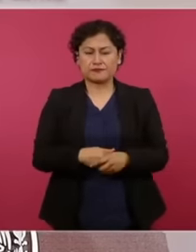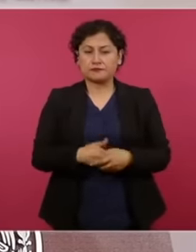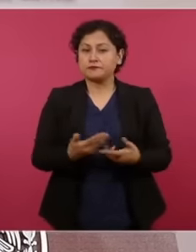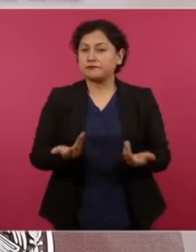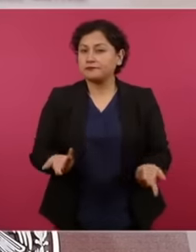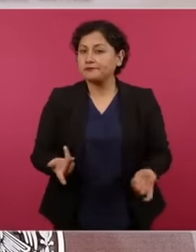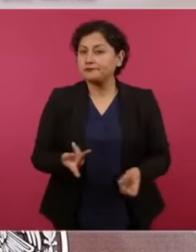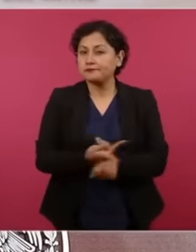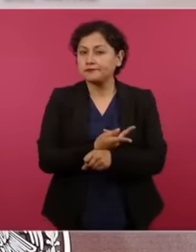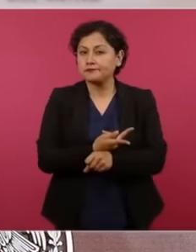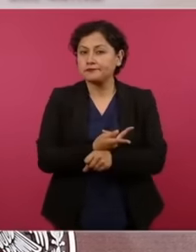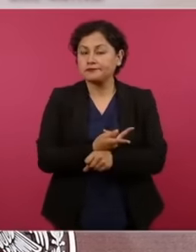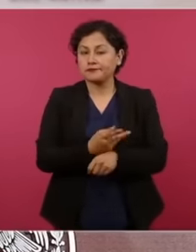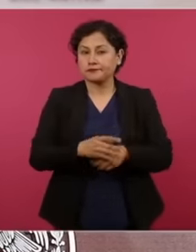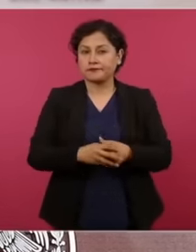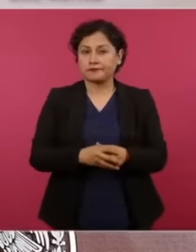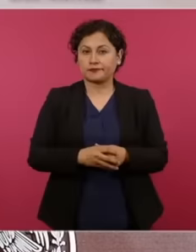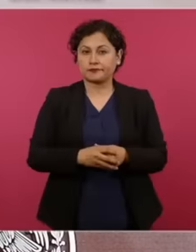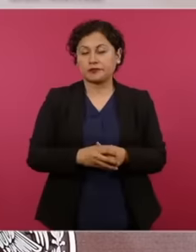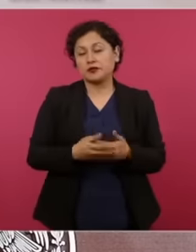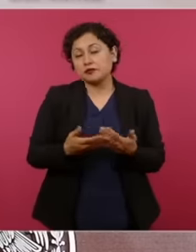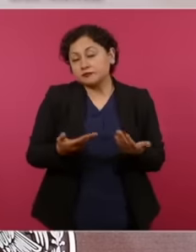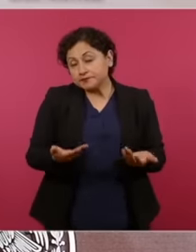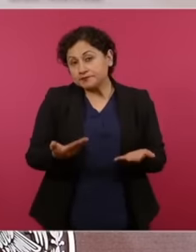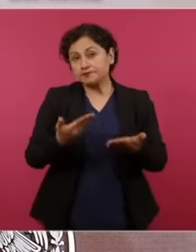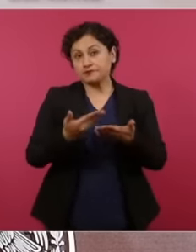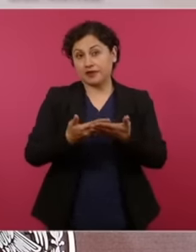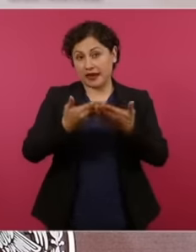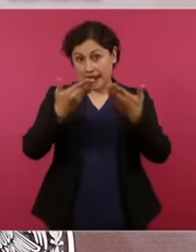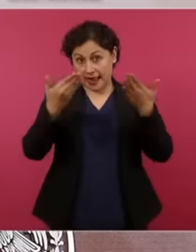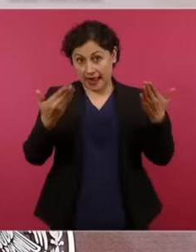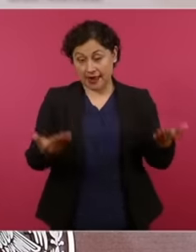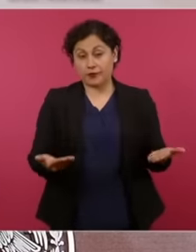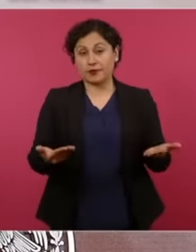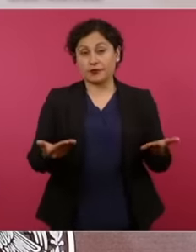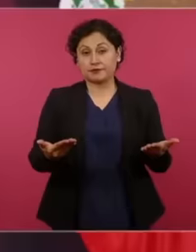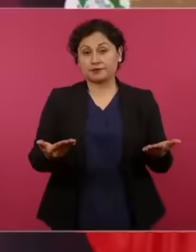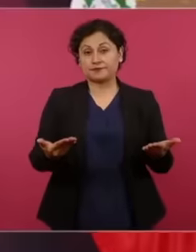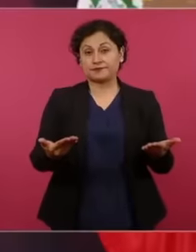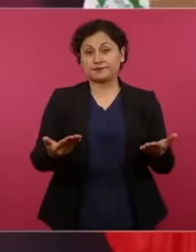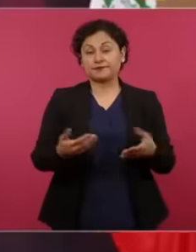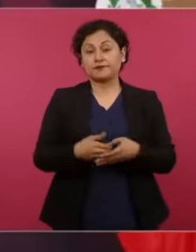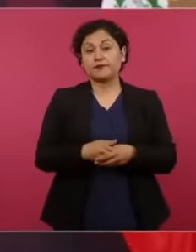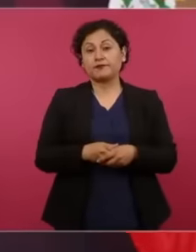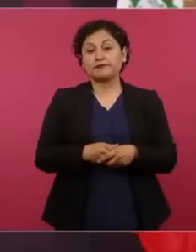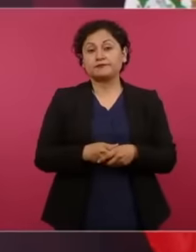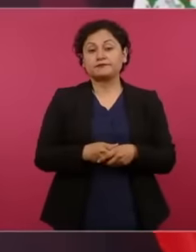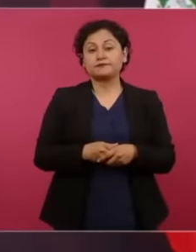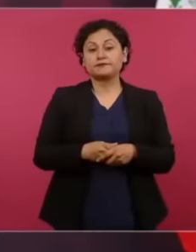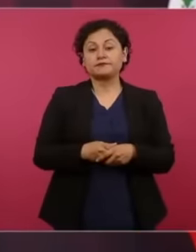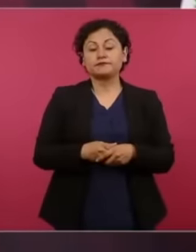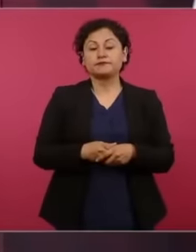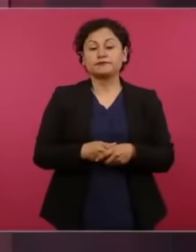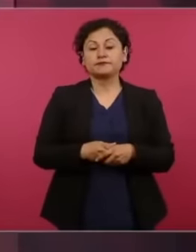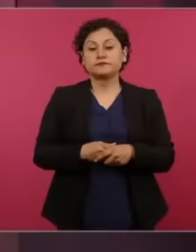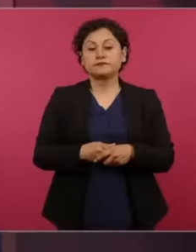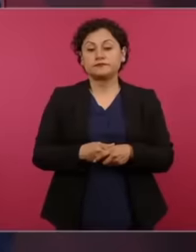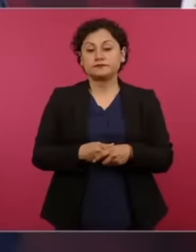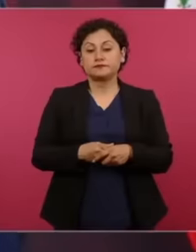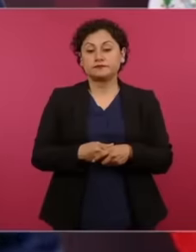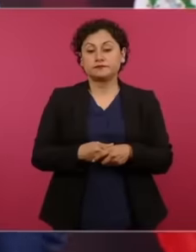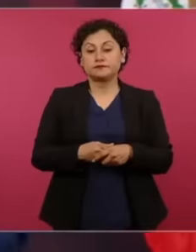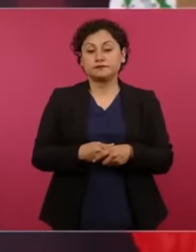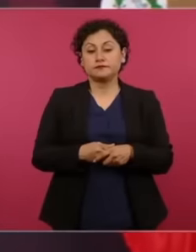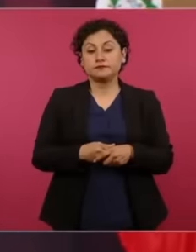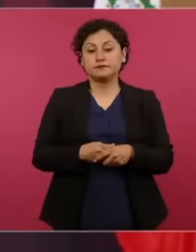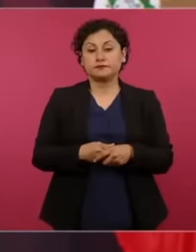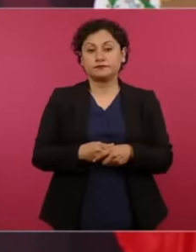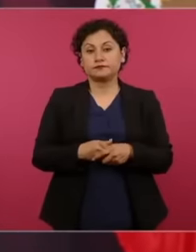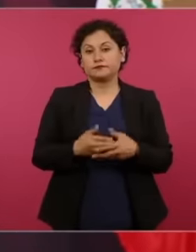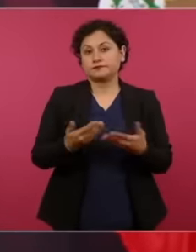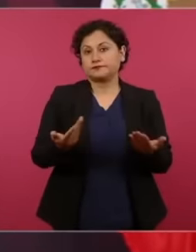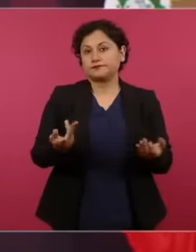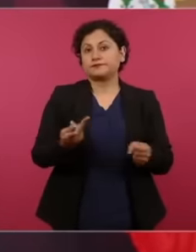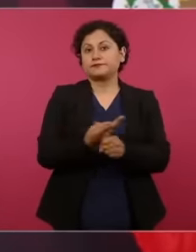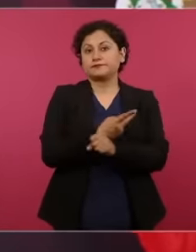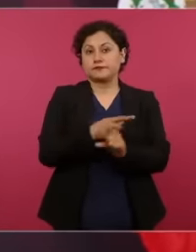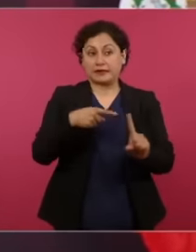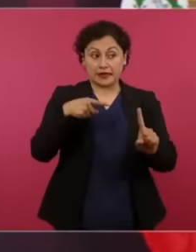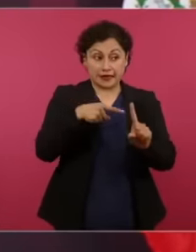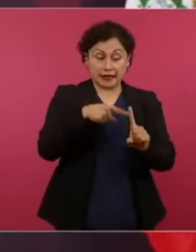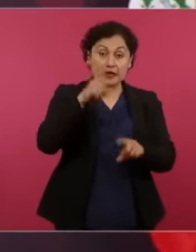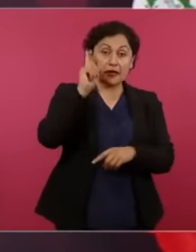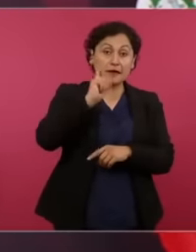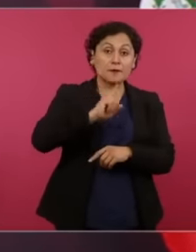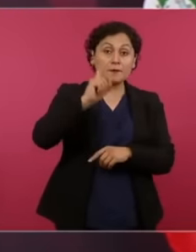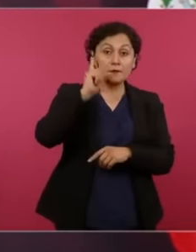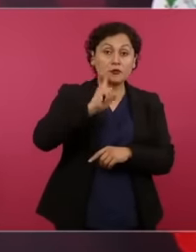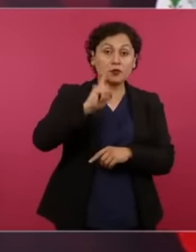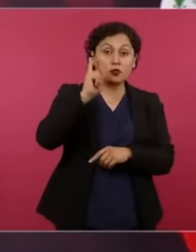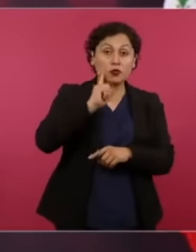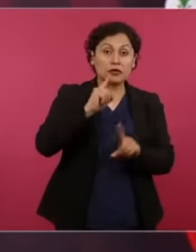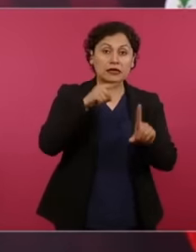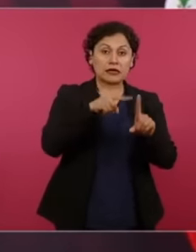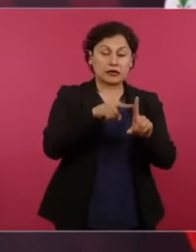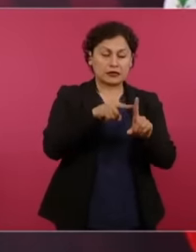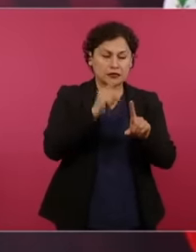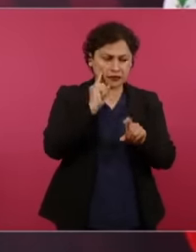now it turns out that the lady is the president of the